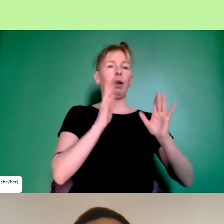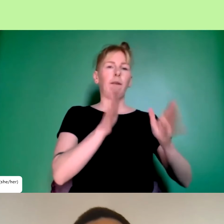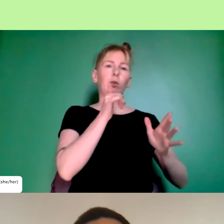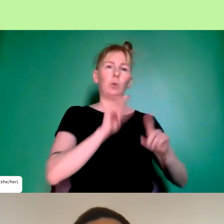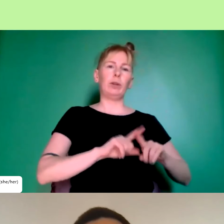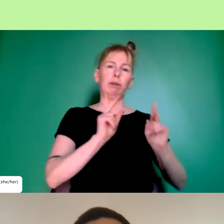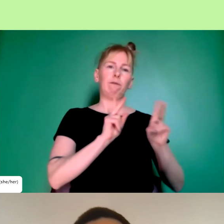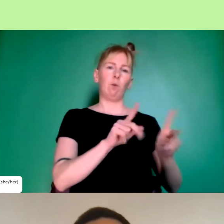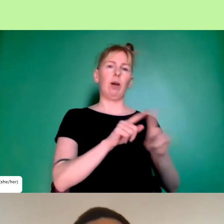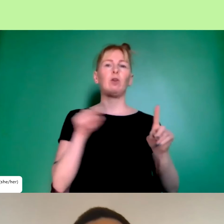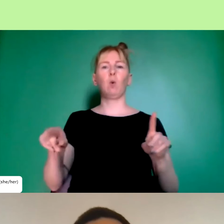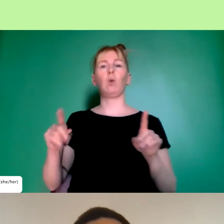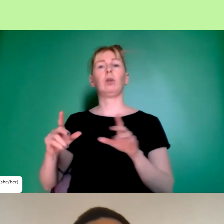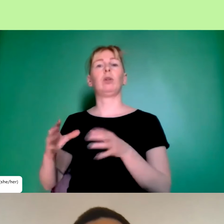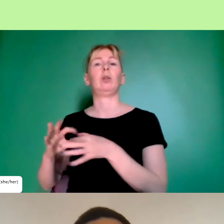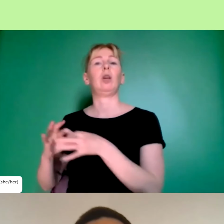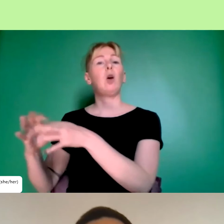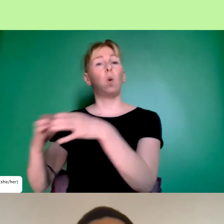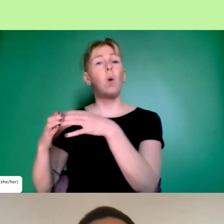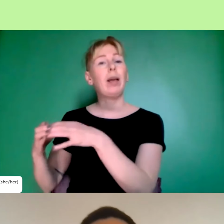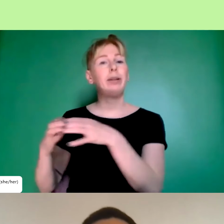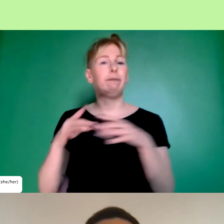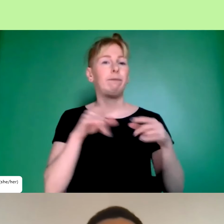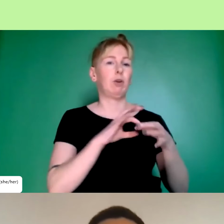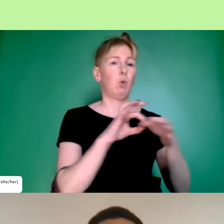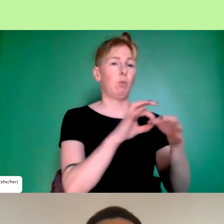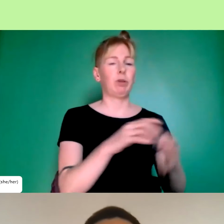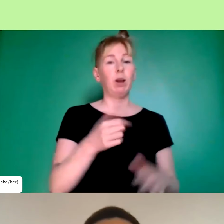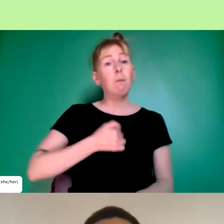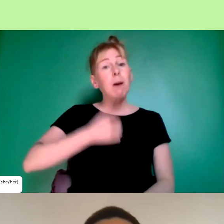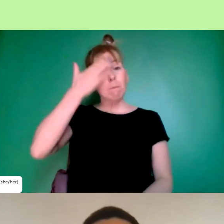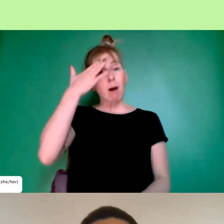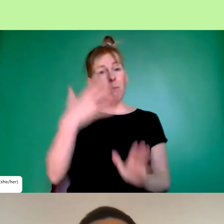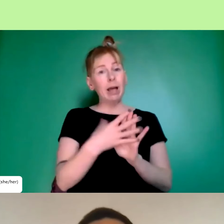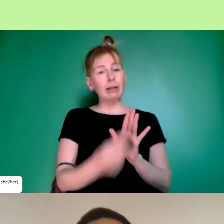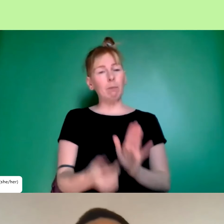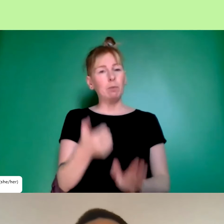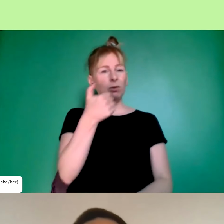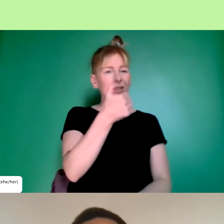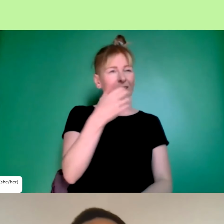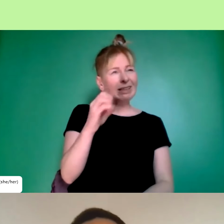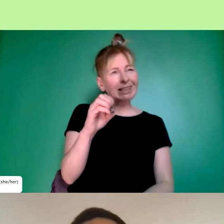know, my mom, for instance, is in her 60’s / 70’s has been working for four years with a